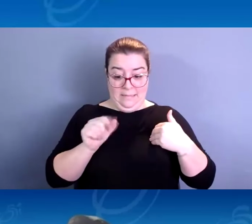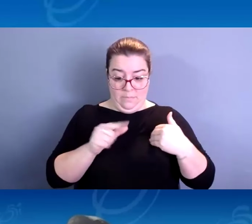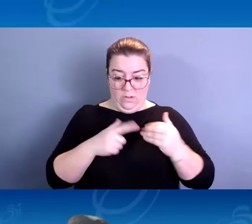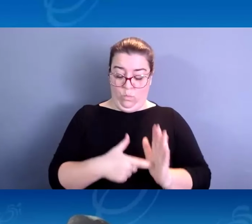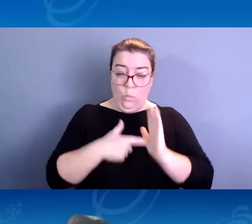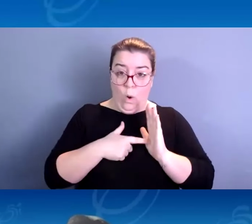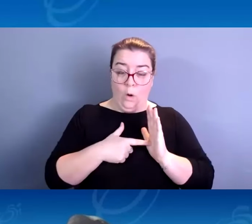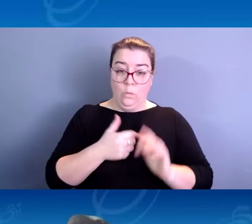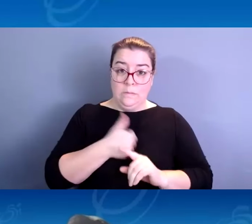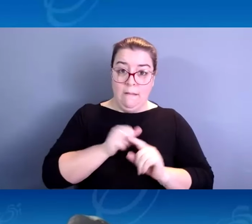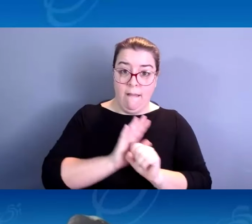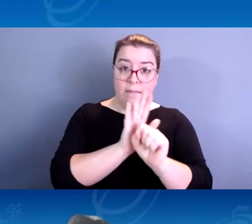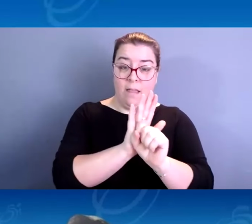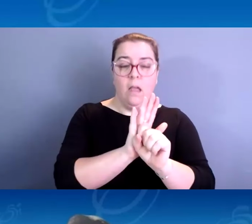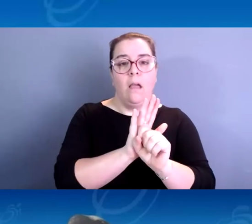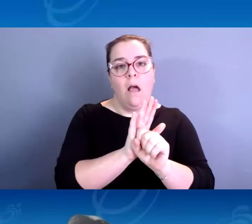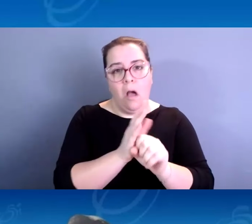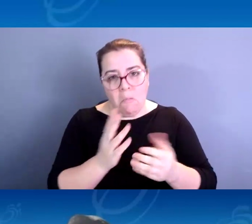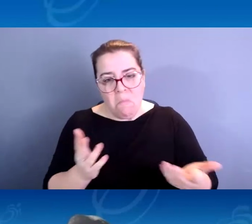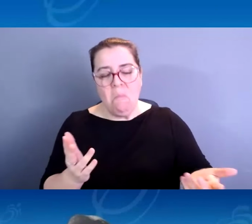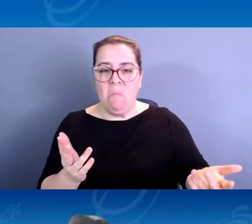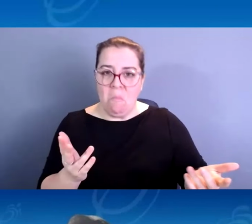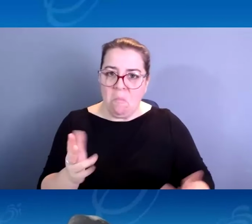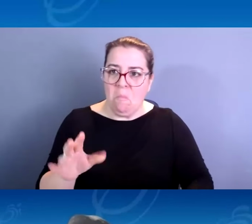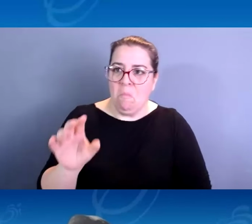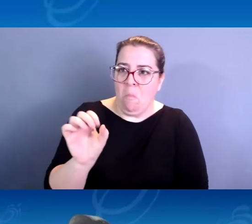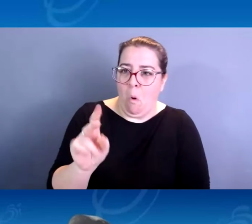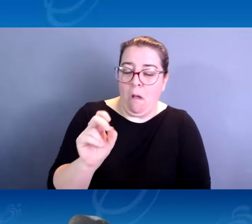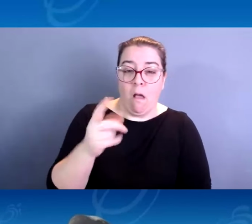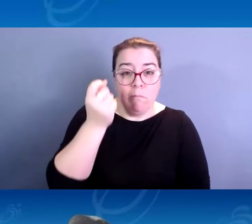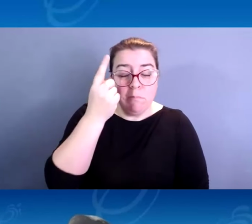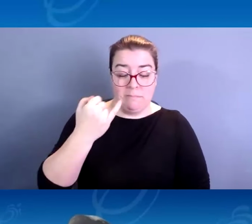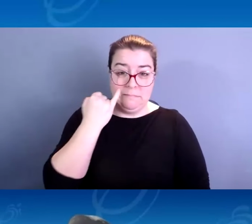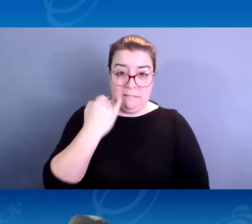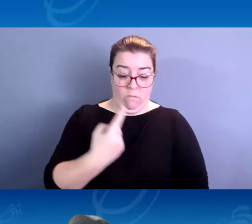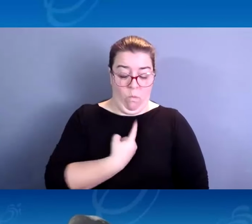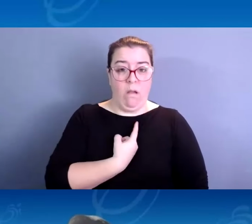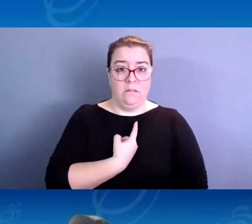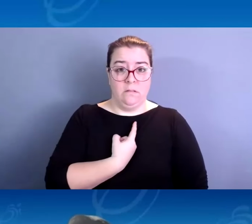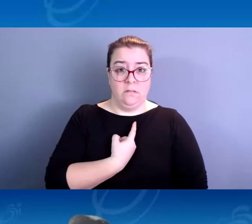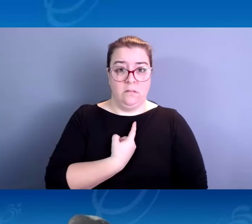But my self advocacy alone isn't going to stop that meeting. Right.